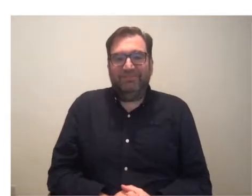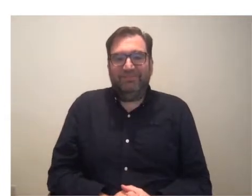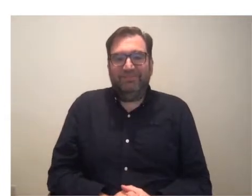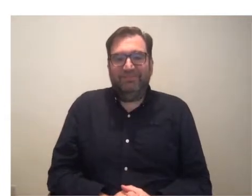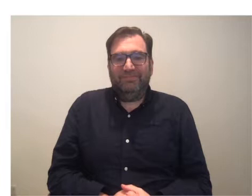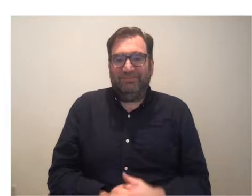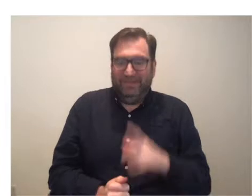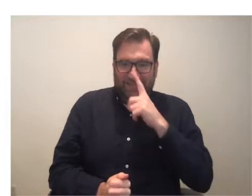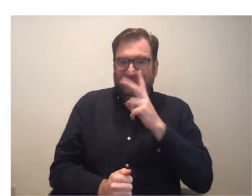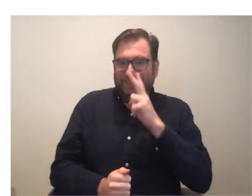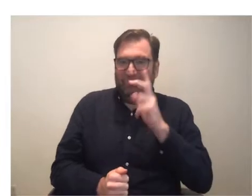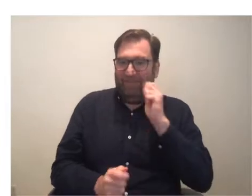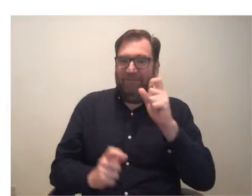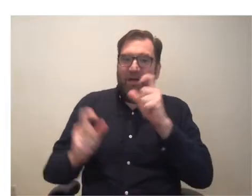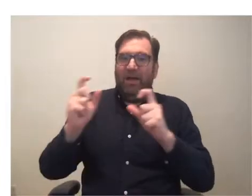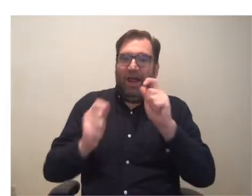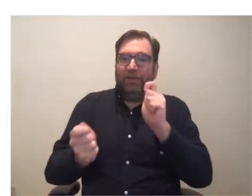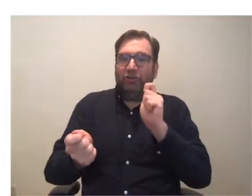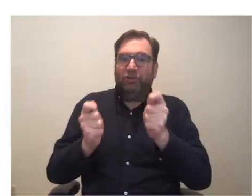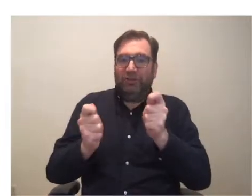Note, there will be a colour change.